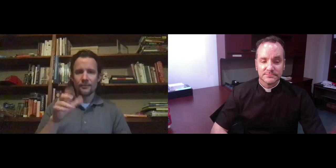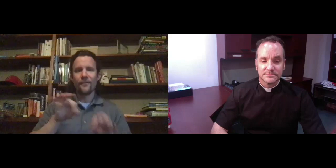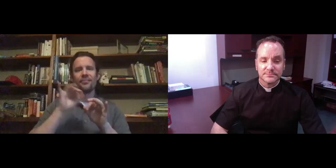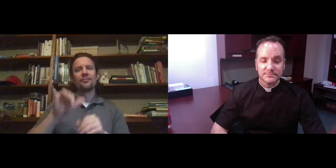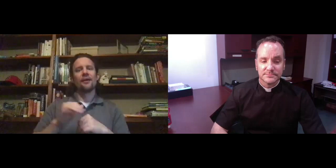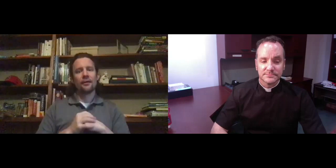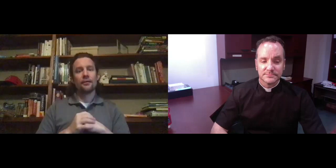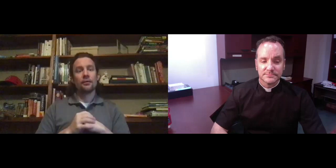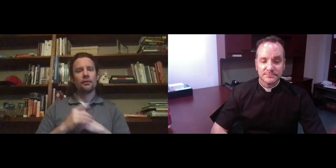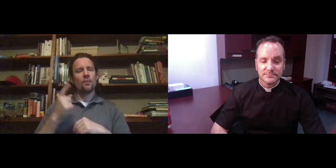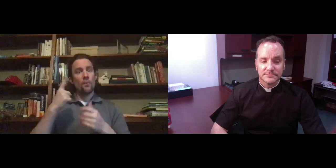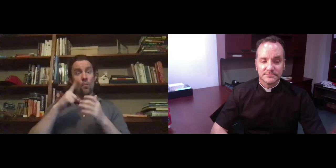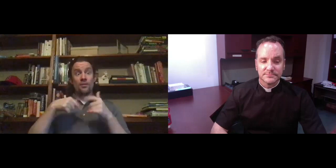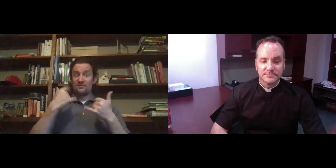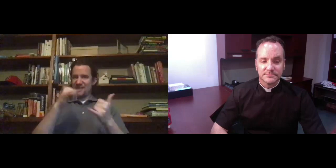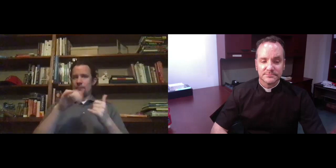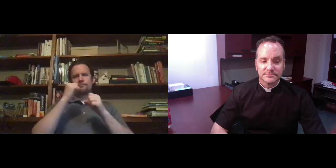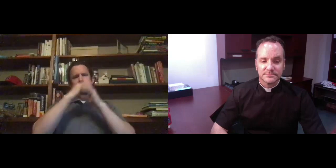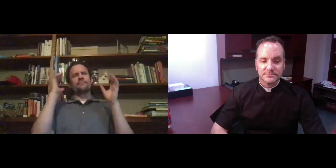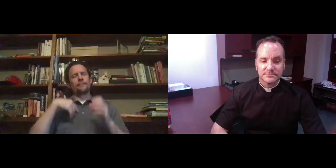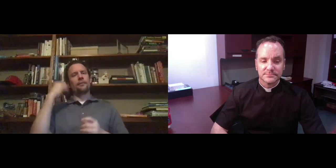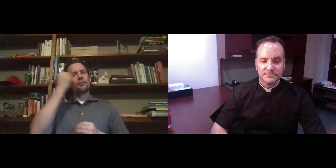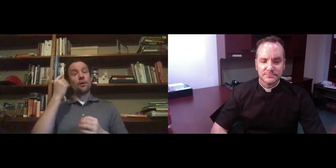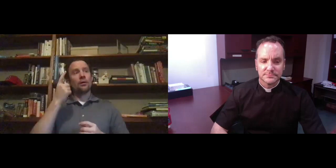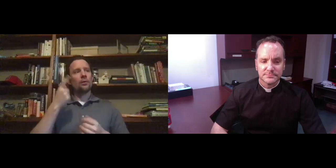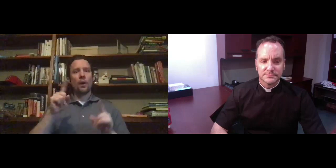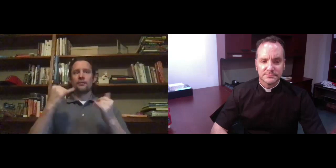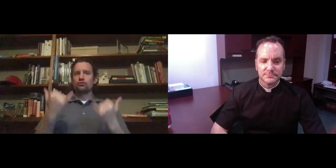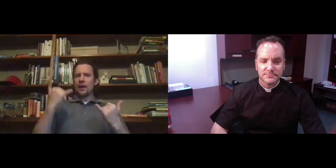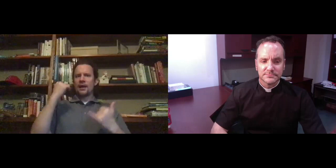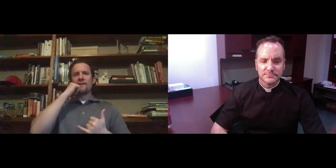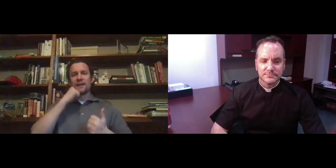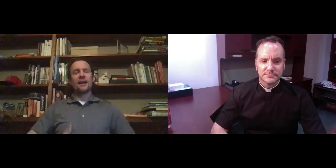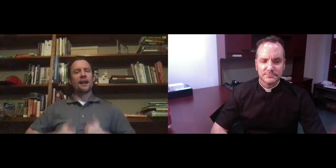and if you choose to follow me i will be with you on your journey.